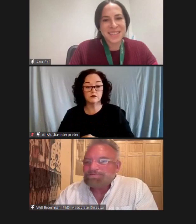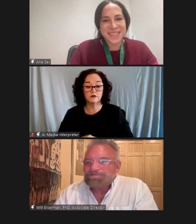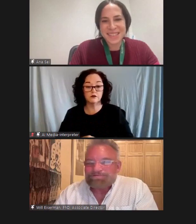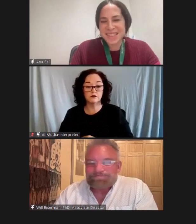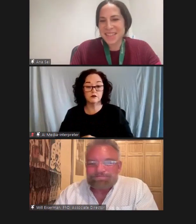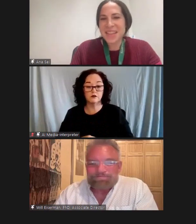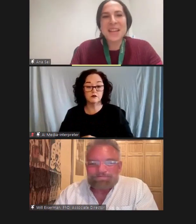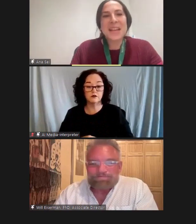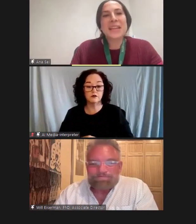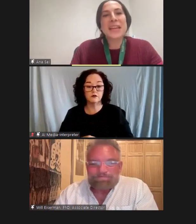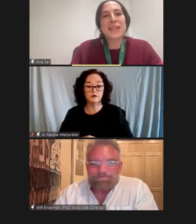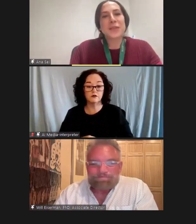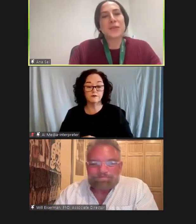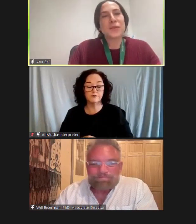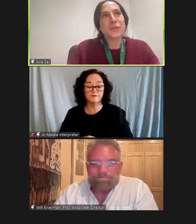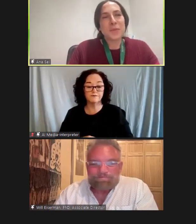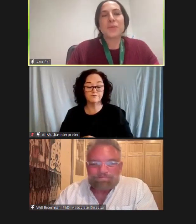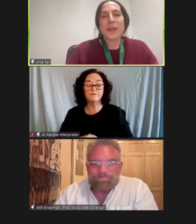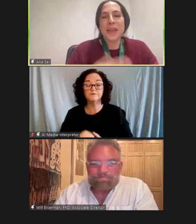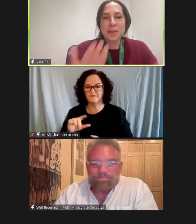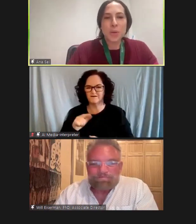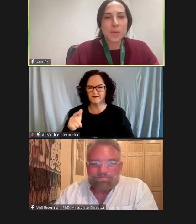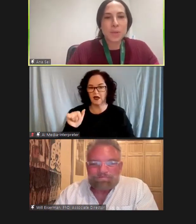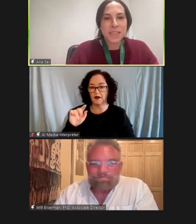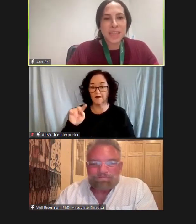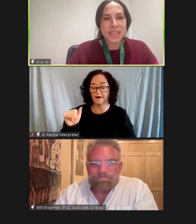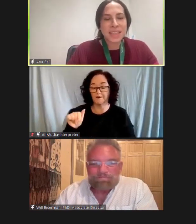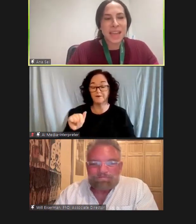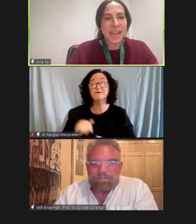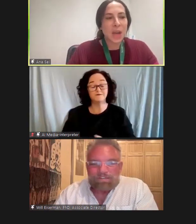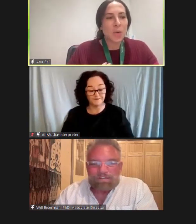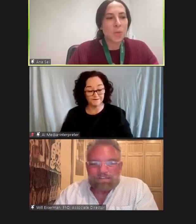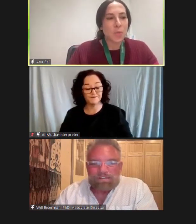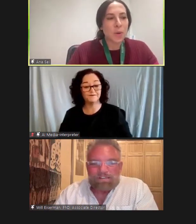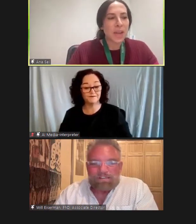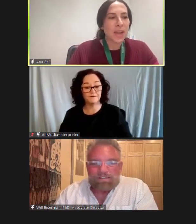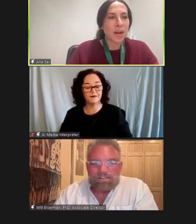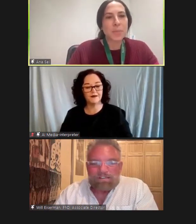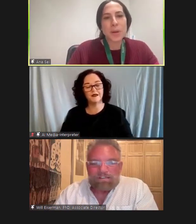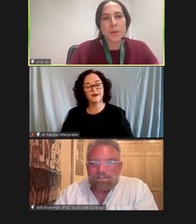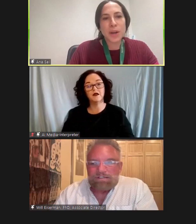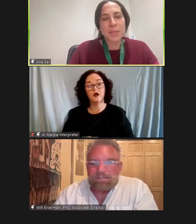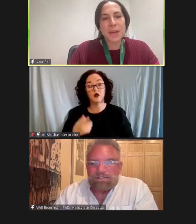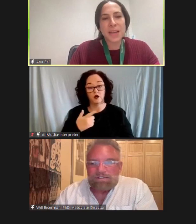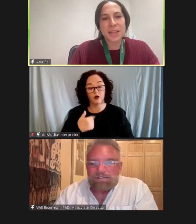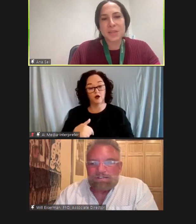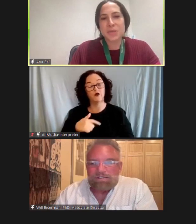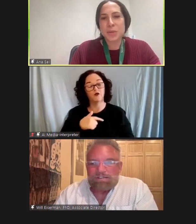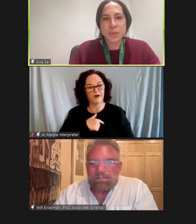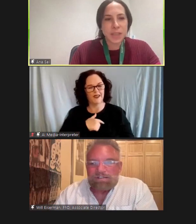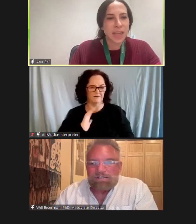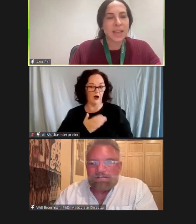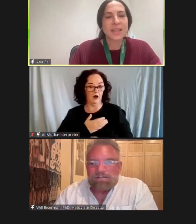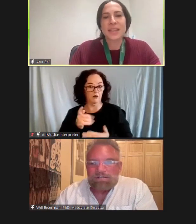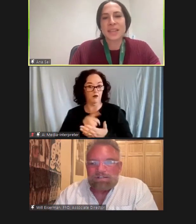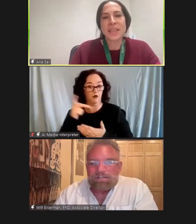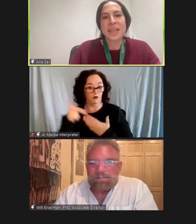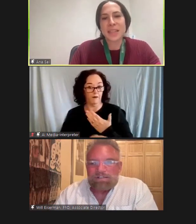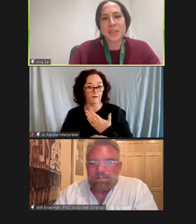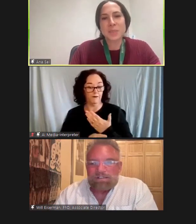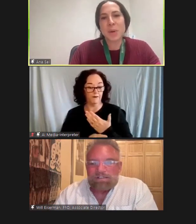Anna yes like Logan was gonna say we our